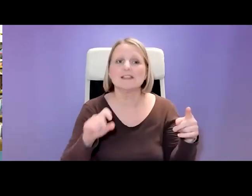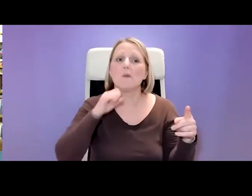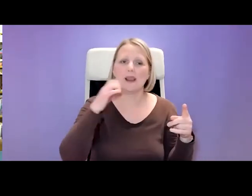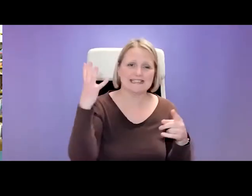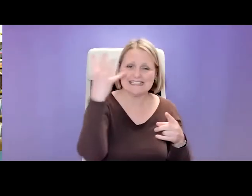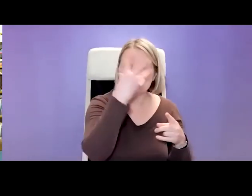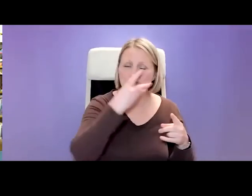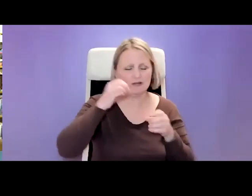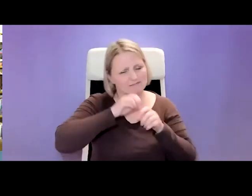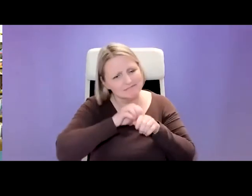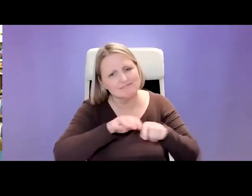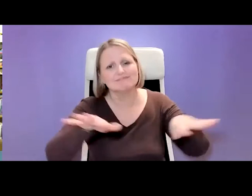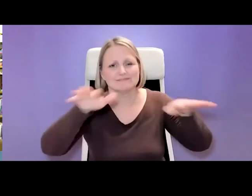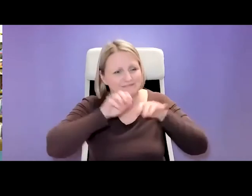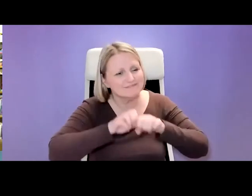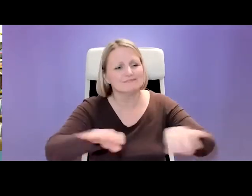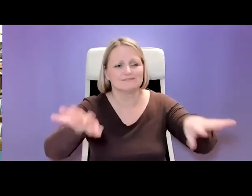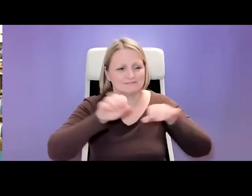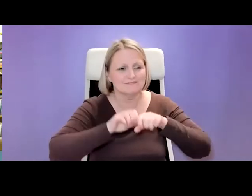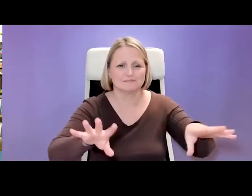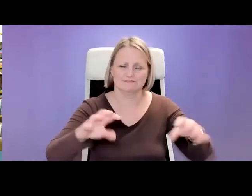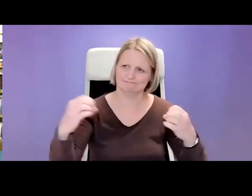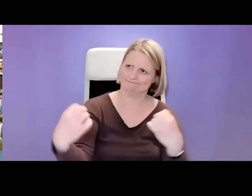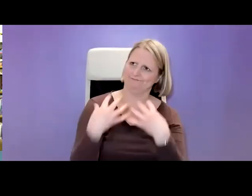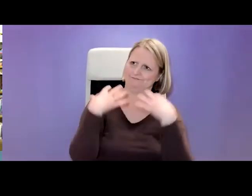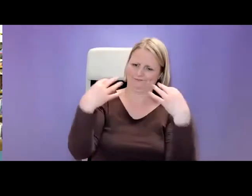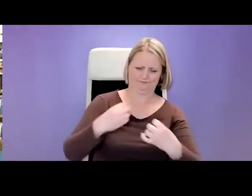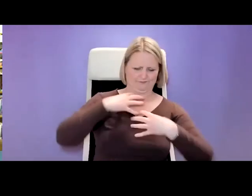A work of breaking down our sinful human tendencies to transform Jesus Christ's form of strength